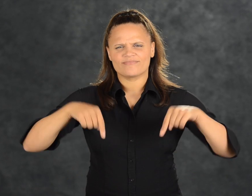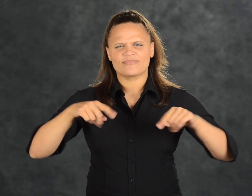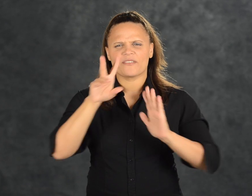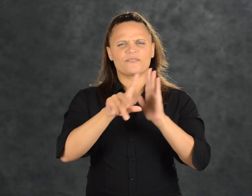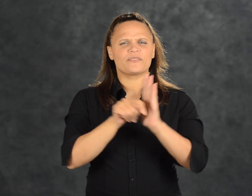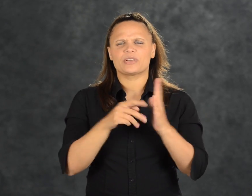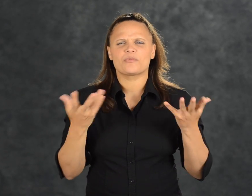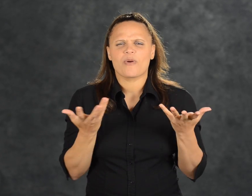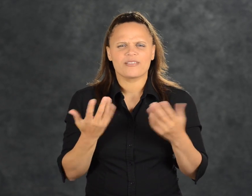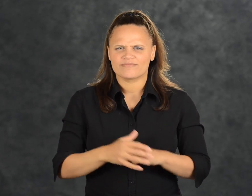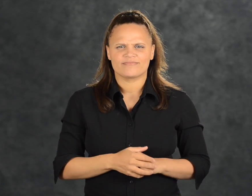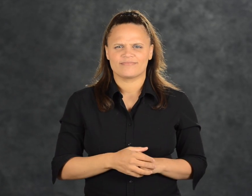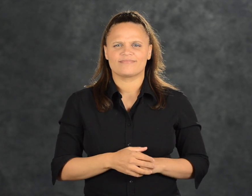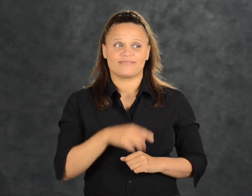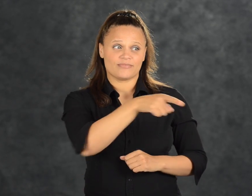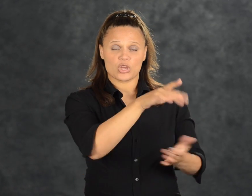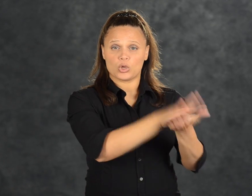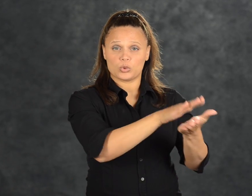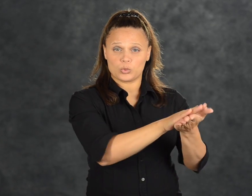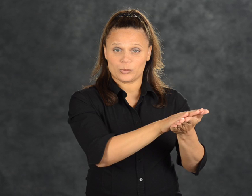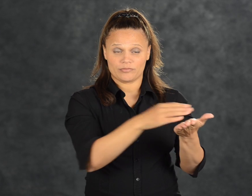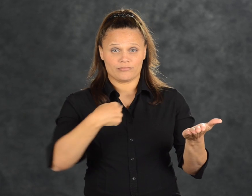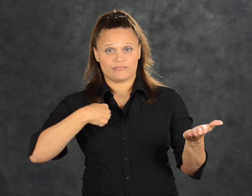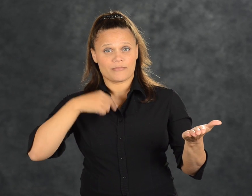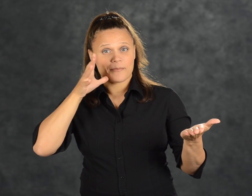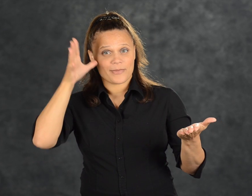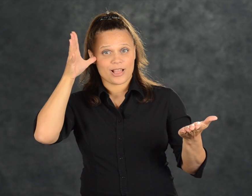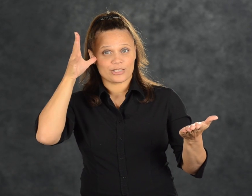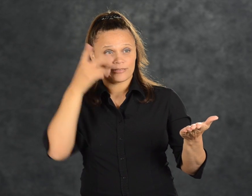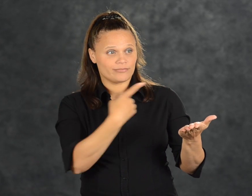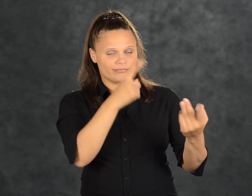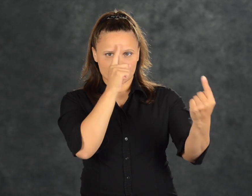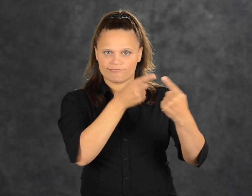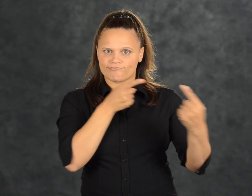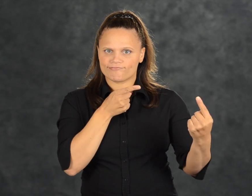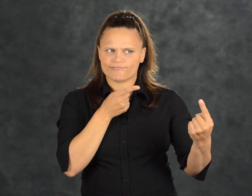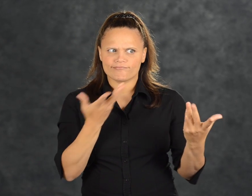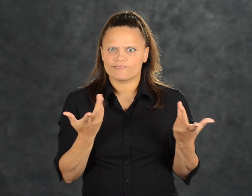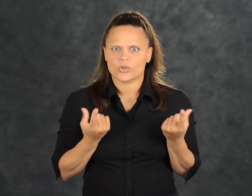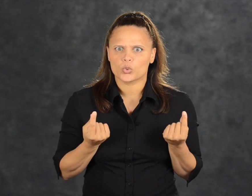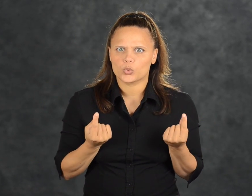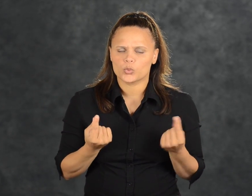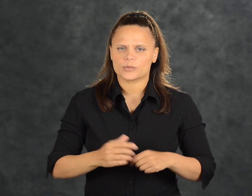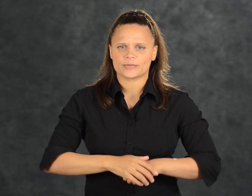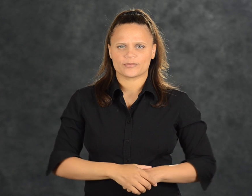I'm going to talk about what you can do when you and the school disagree.